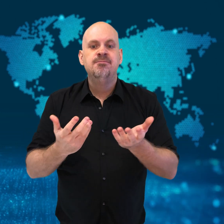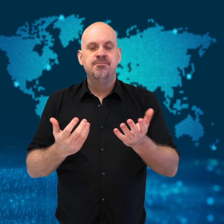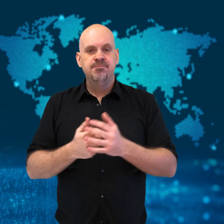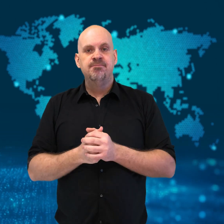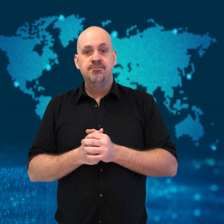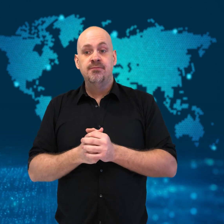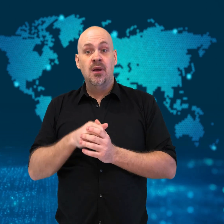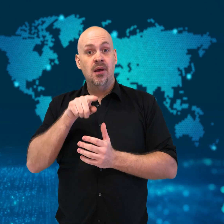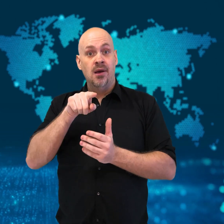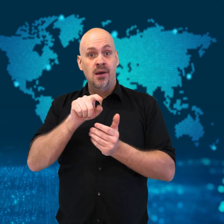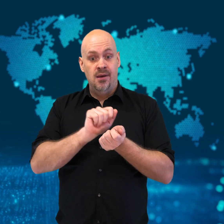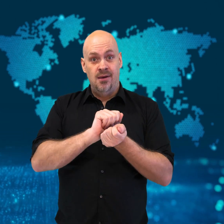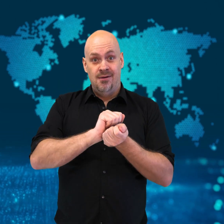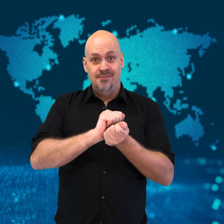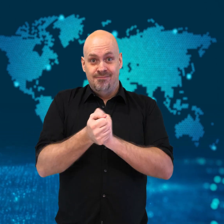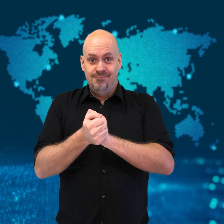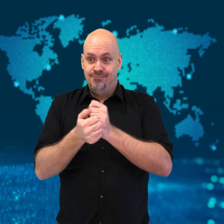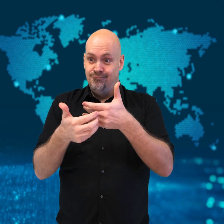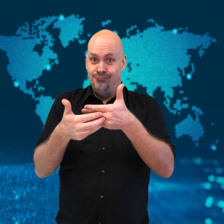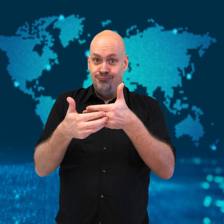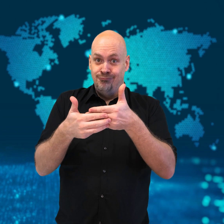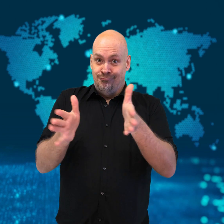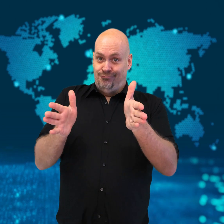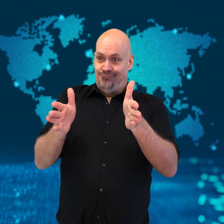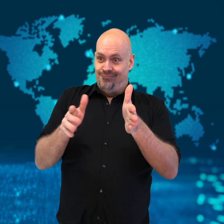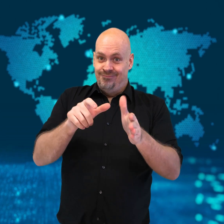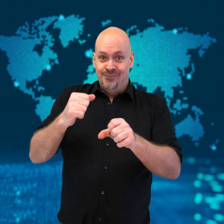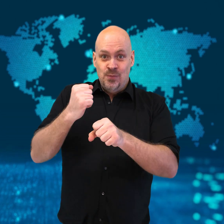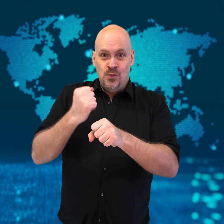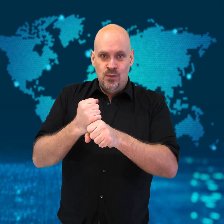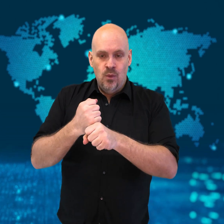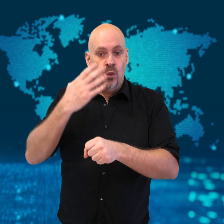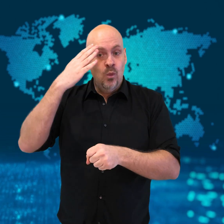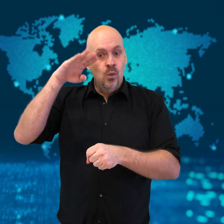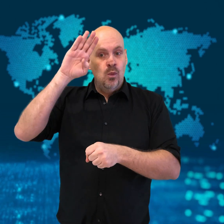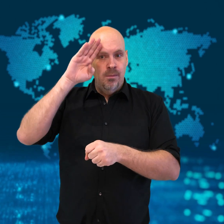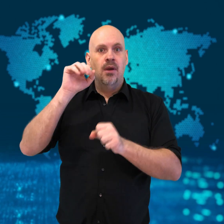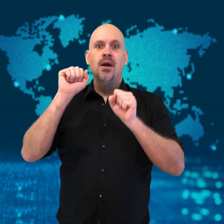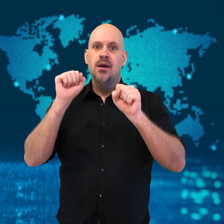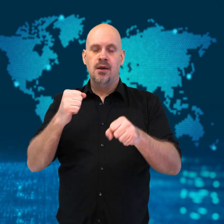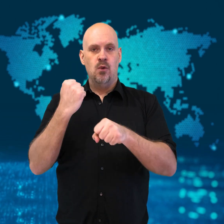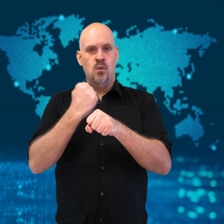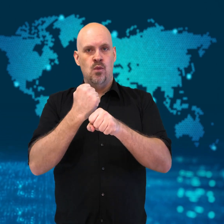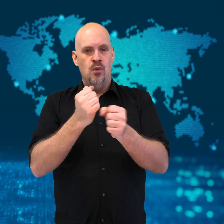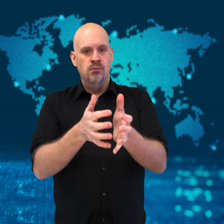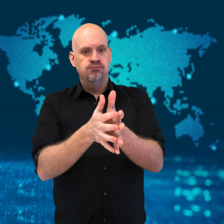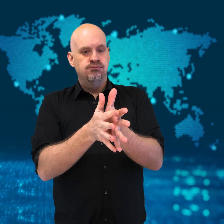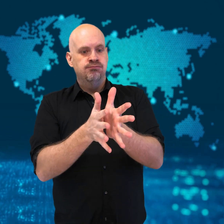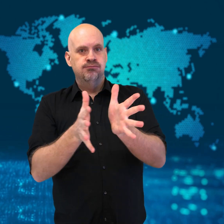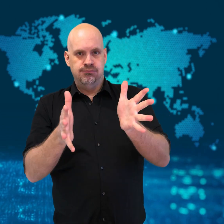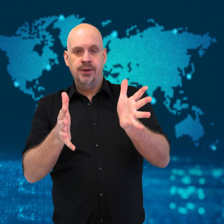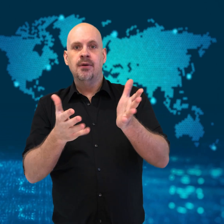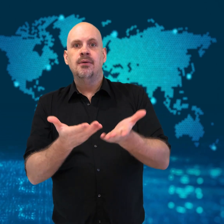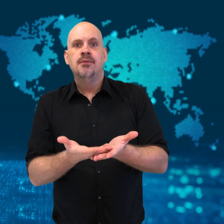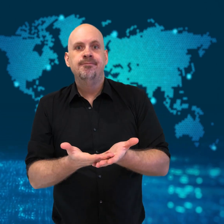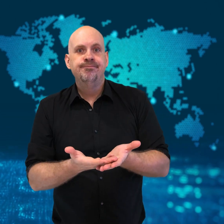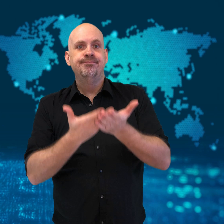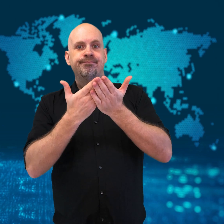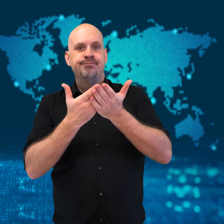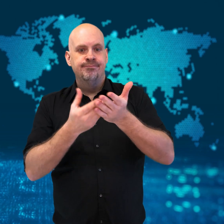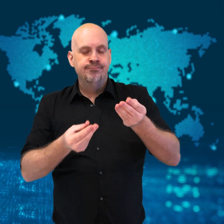Cubans can now pursue new job opportunities and boost the